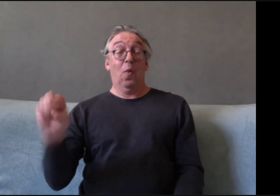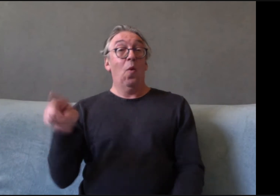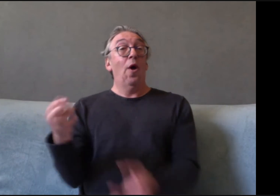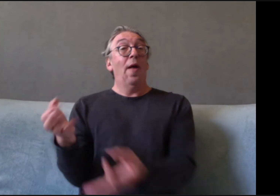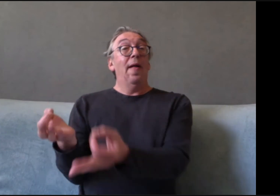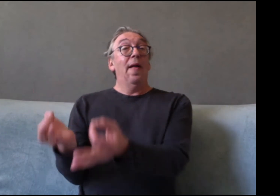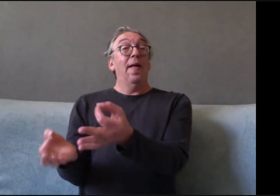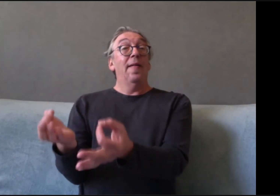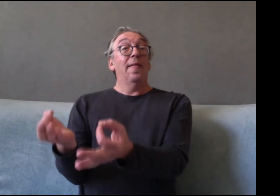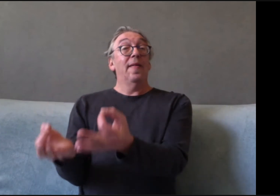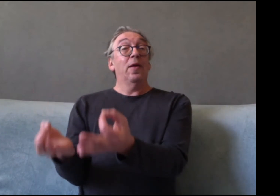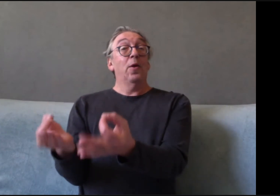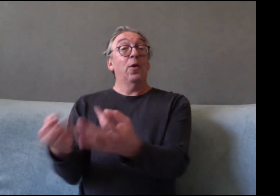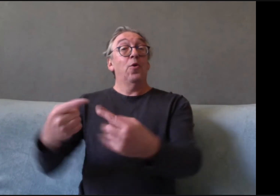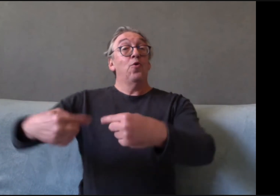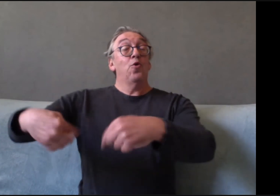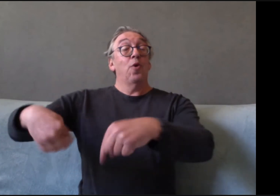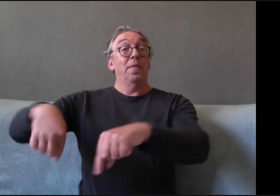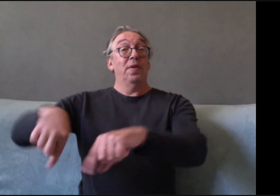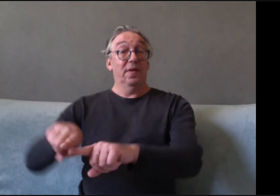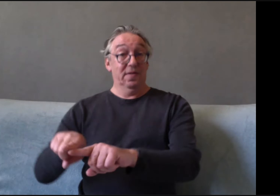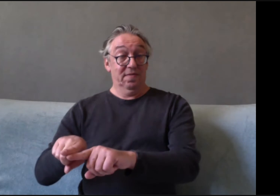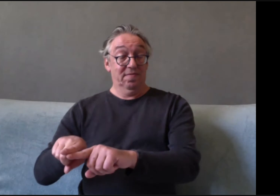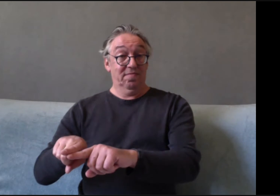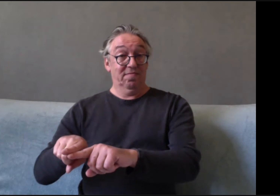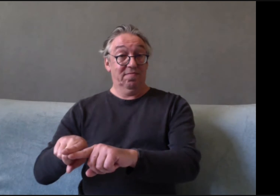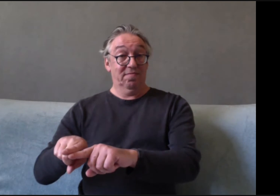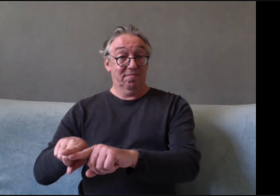about no using the triage to violate Human Rights